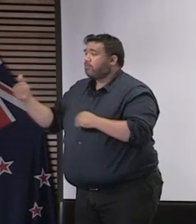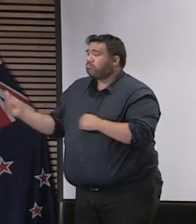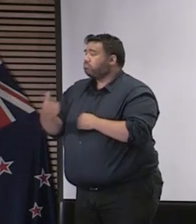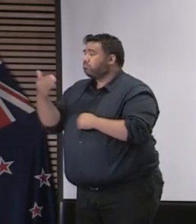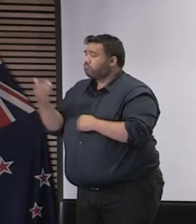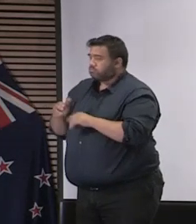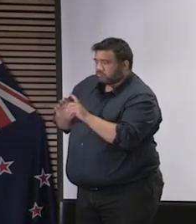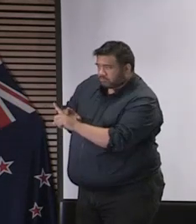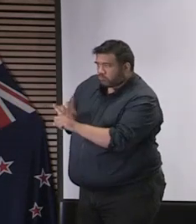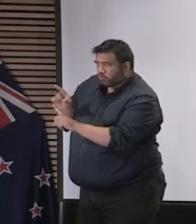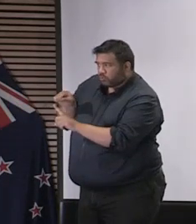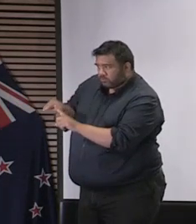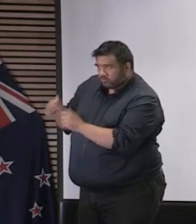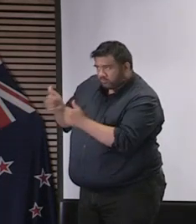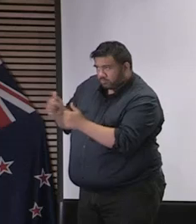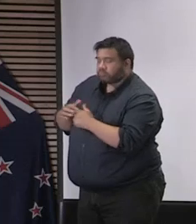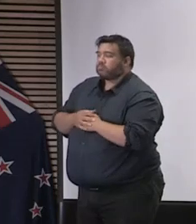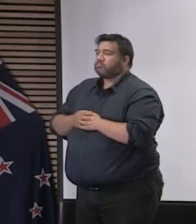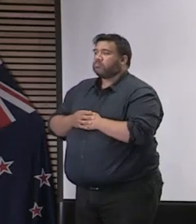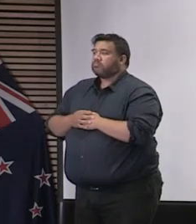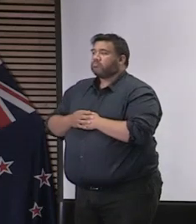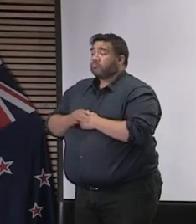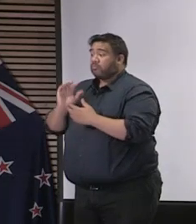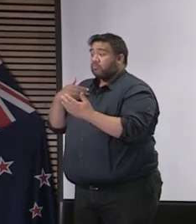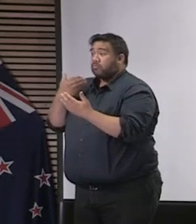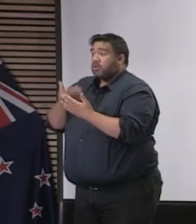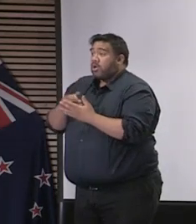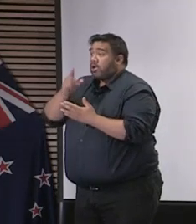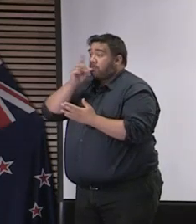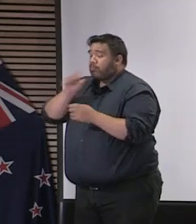logical way of checking